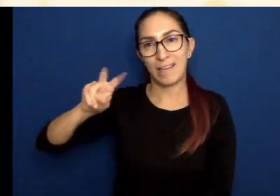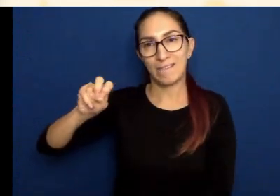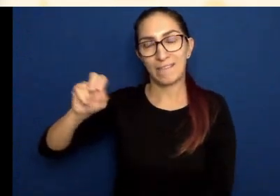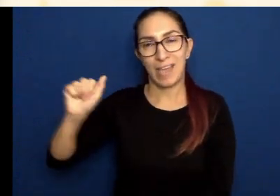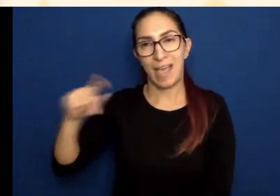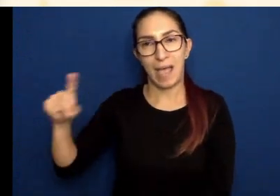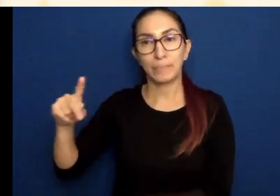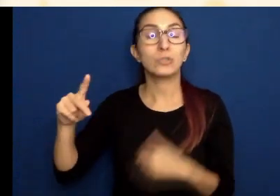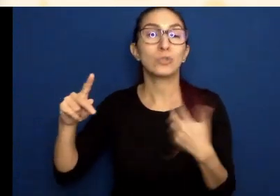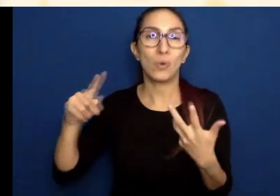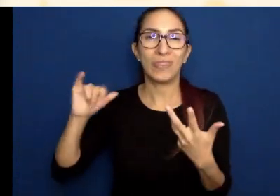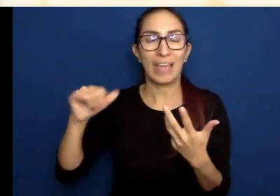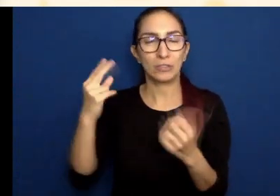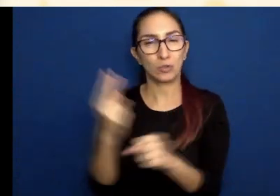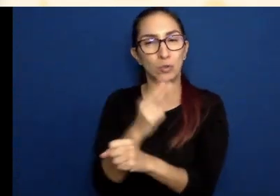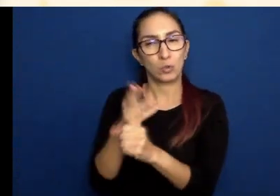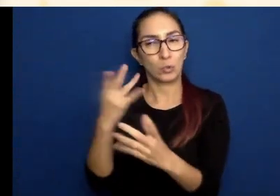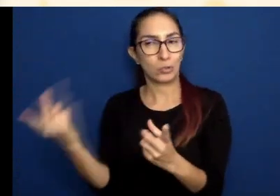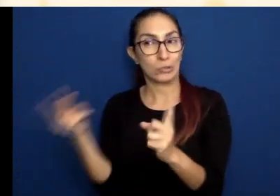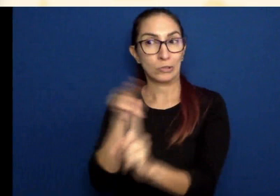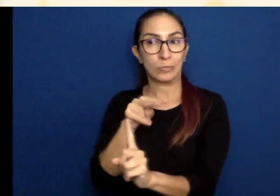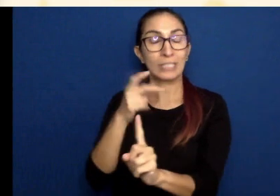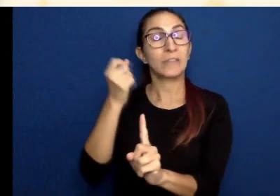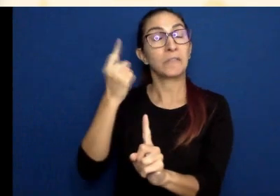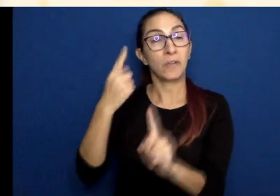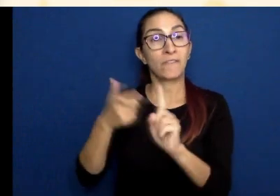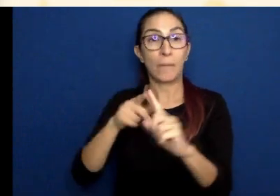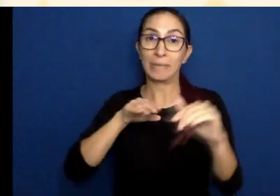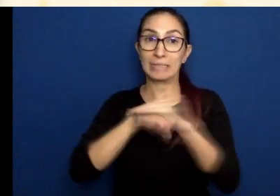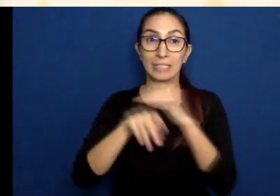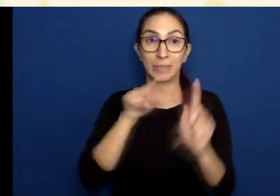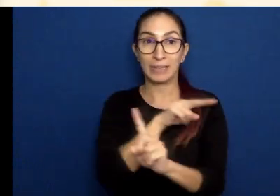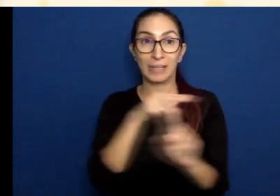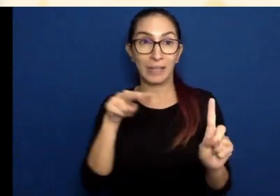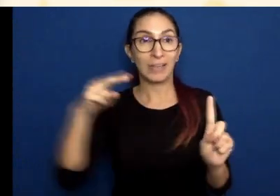From an accessibility perspective, HTML is so much more accessible than anything else.